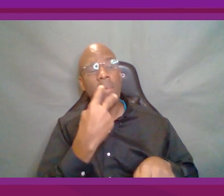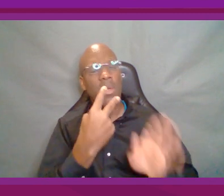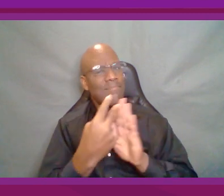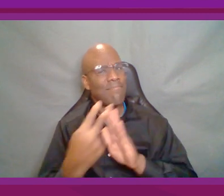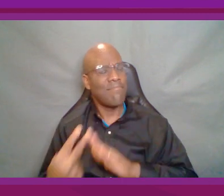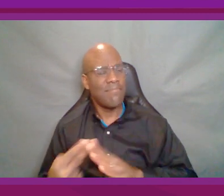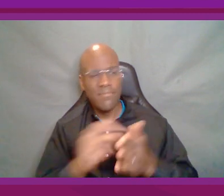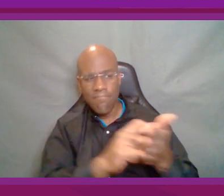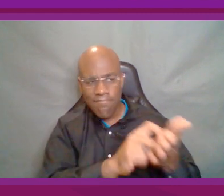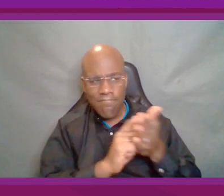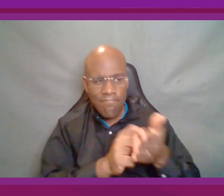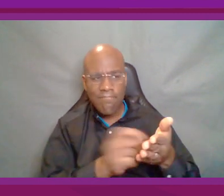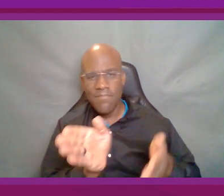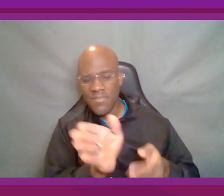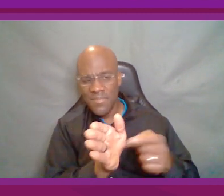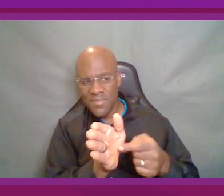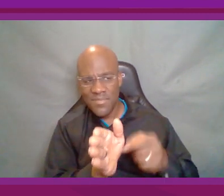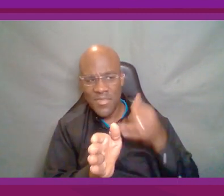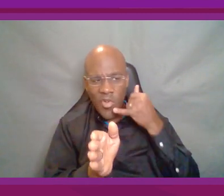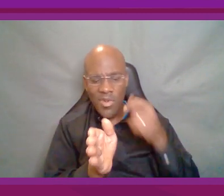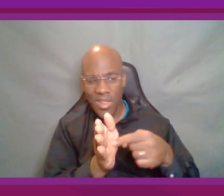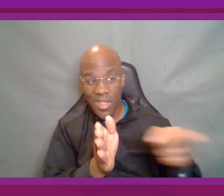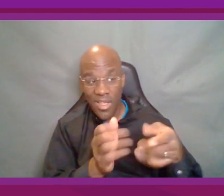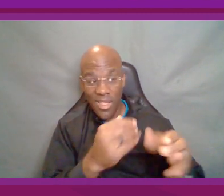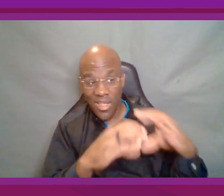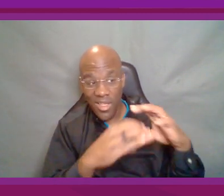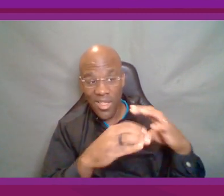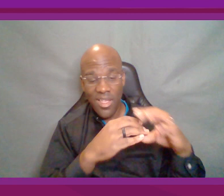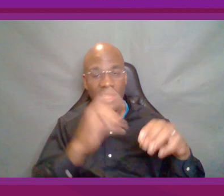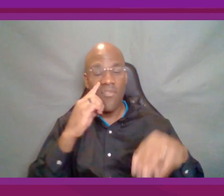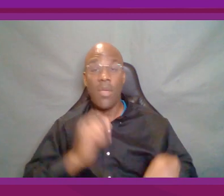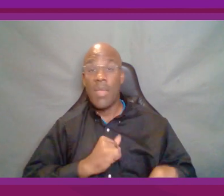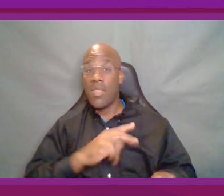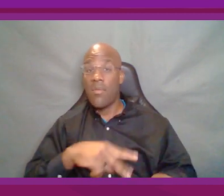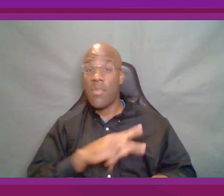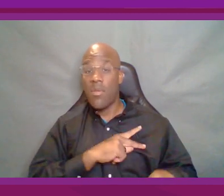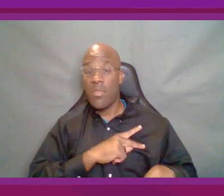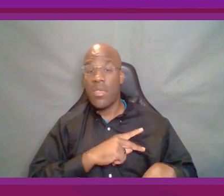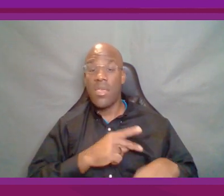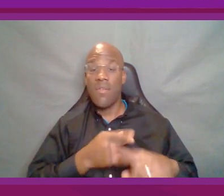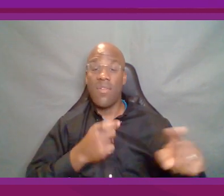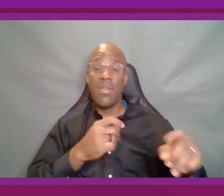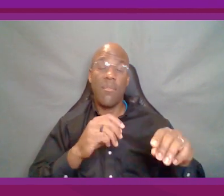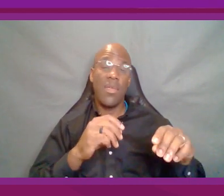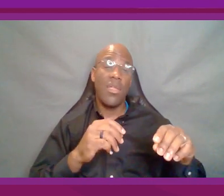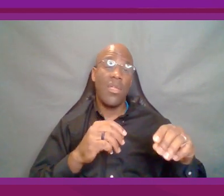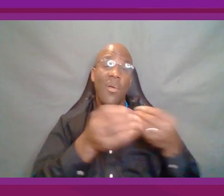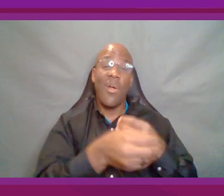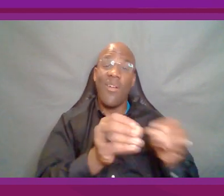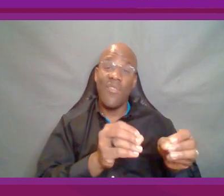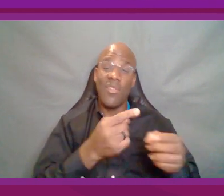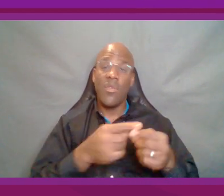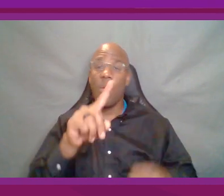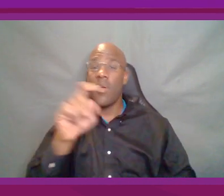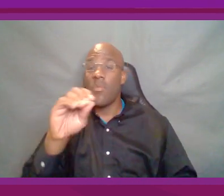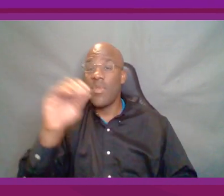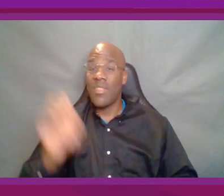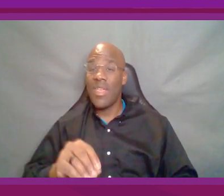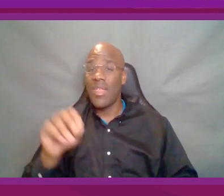again, and um for me personally, going from an in office world to a 100 percent remote